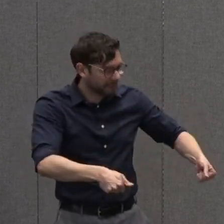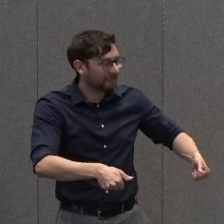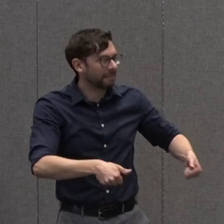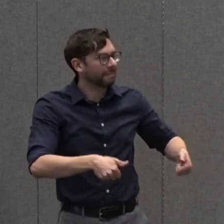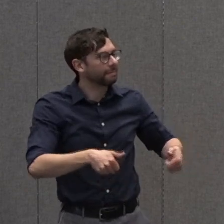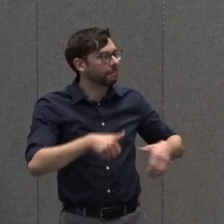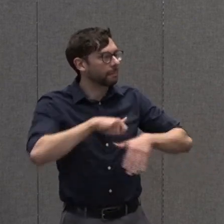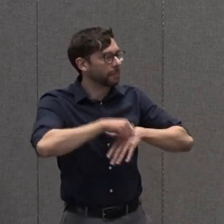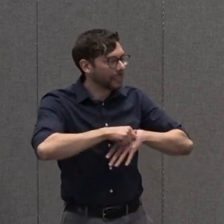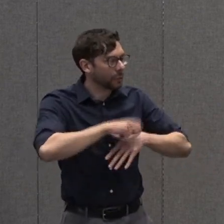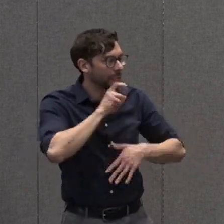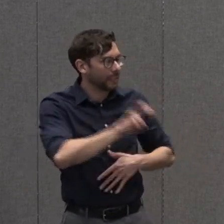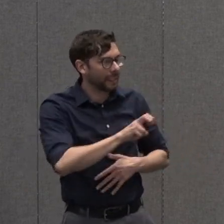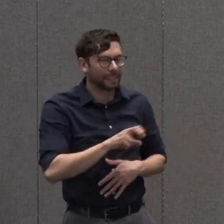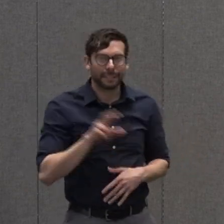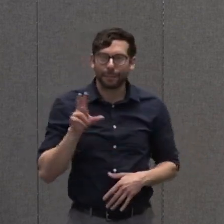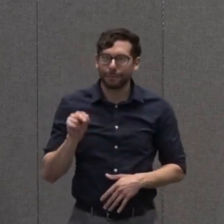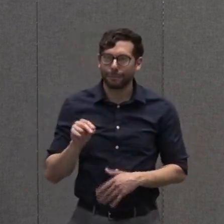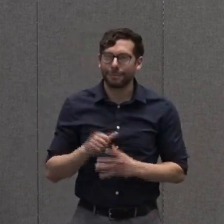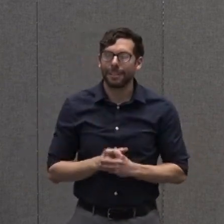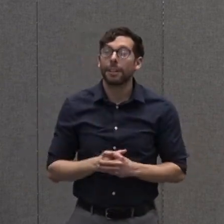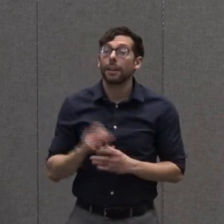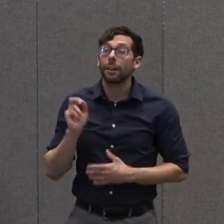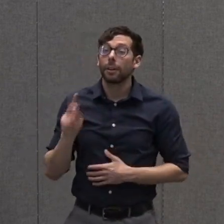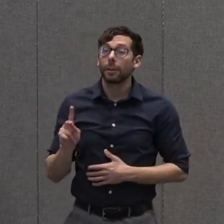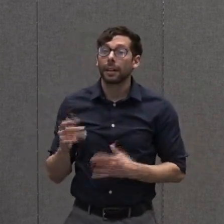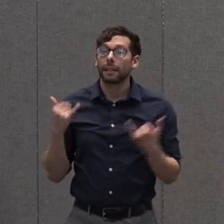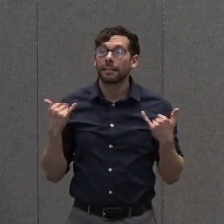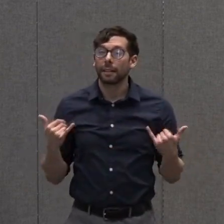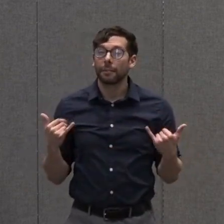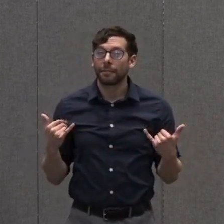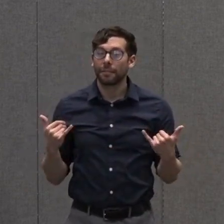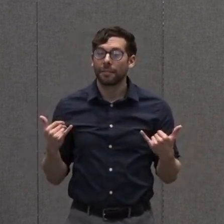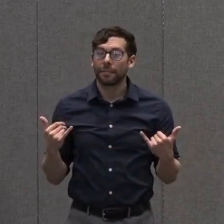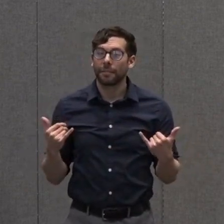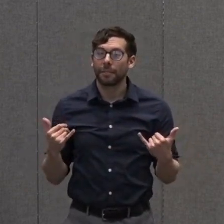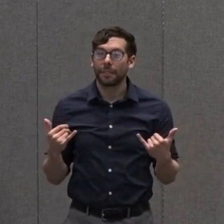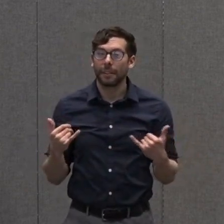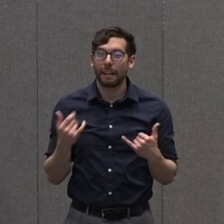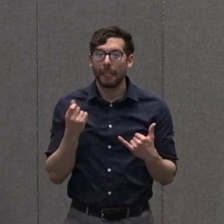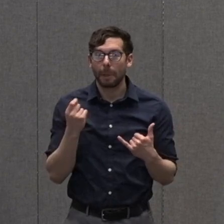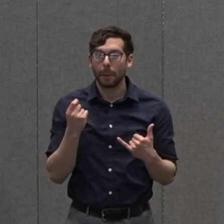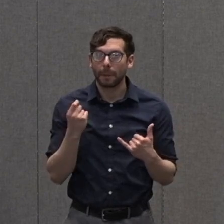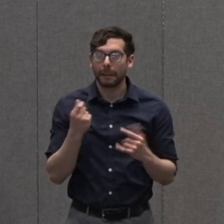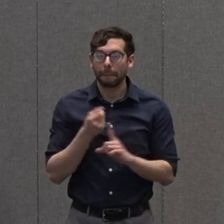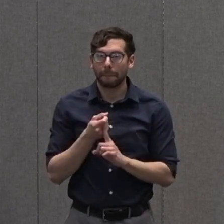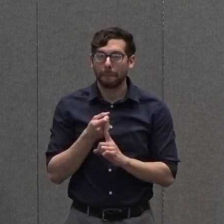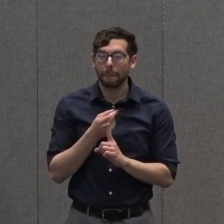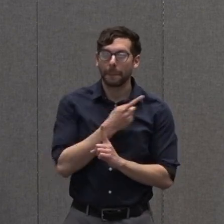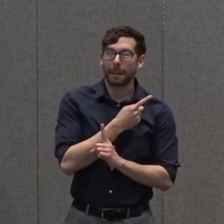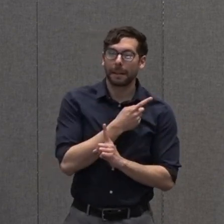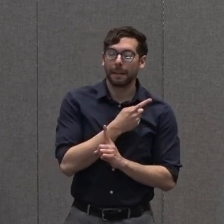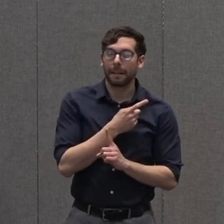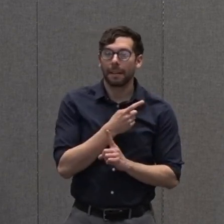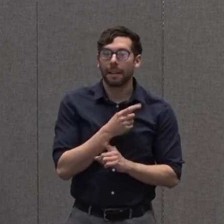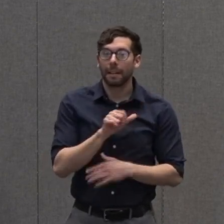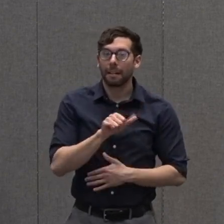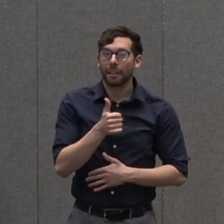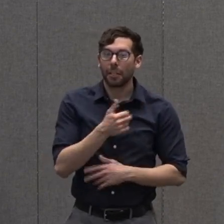Okay, now we're getting, let's take a little detour, and look at another venomous animal. You know, boys and girls, I have heard